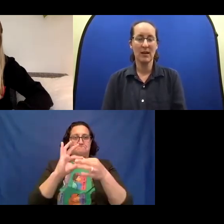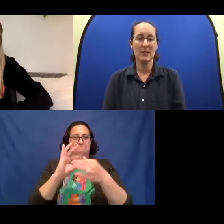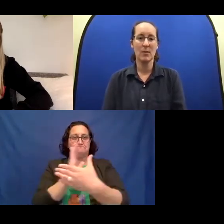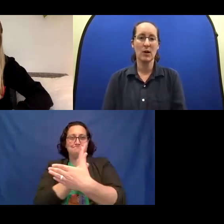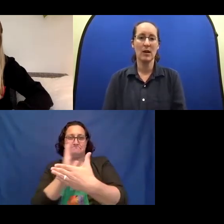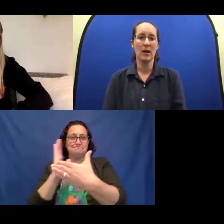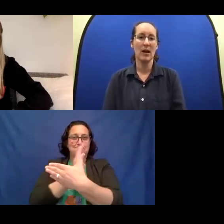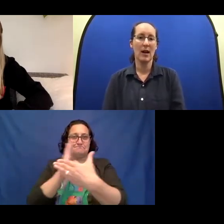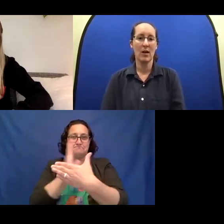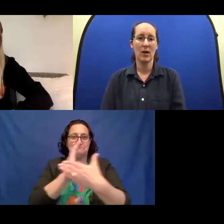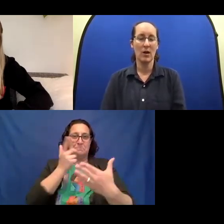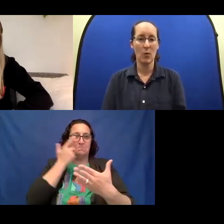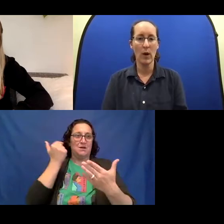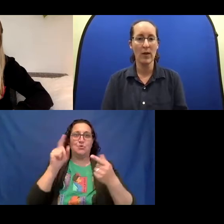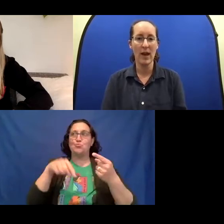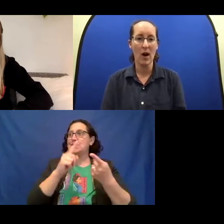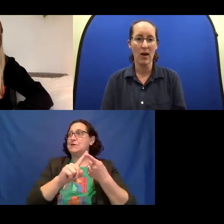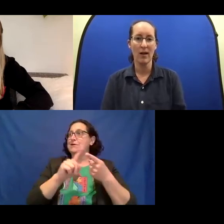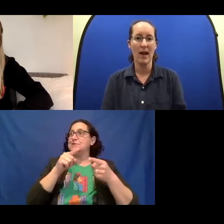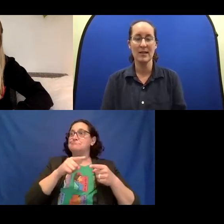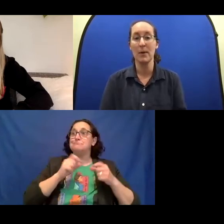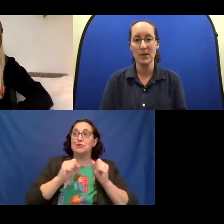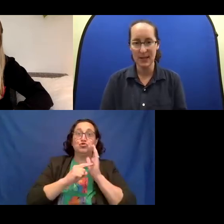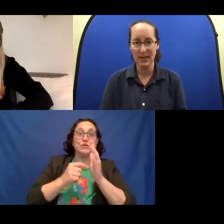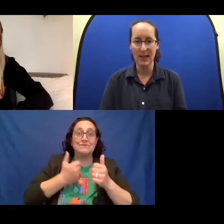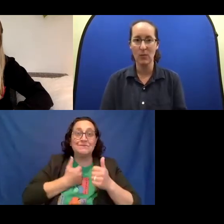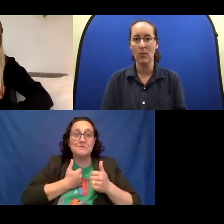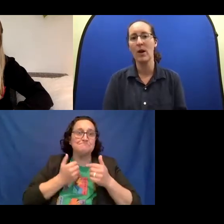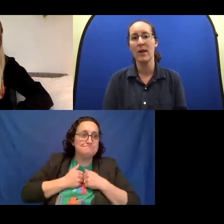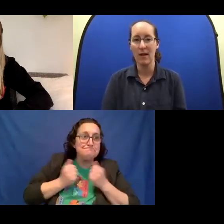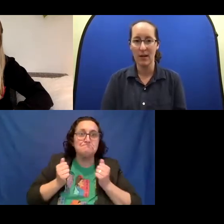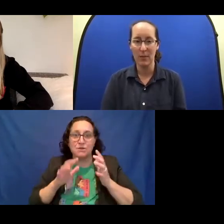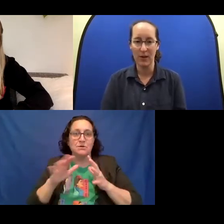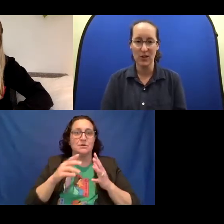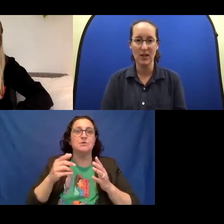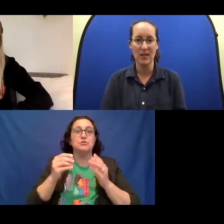someone where they are as a person and then where they are in their profession, and they